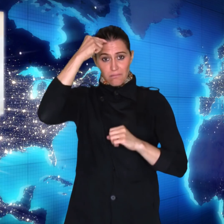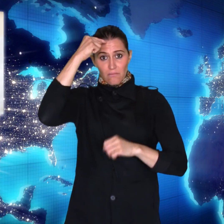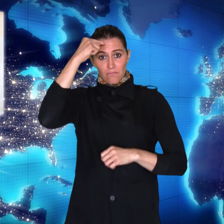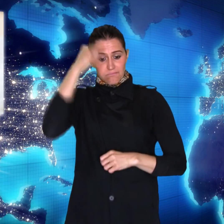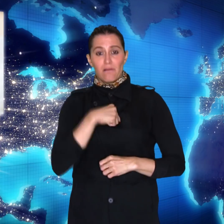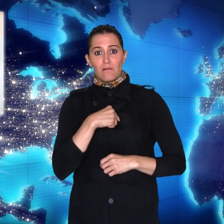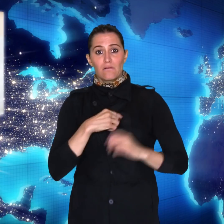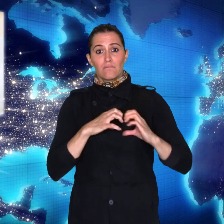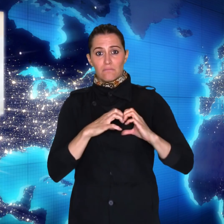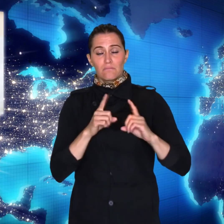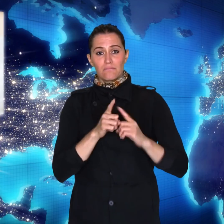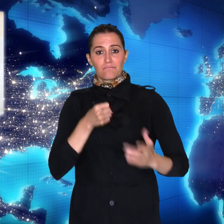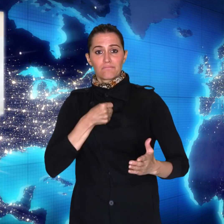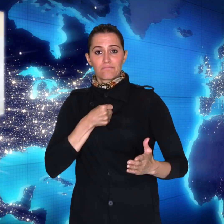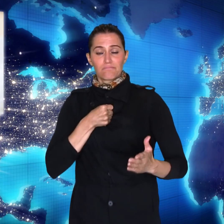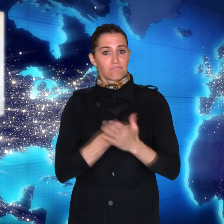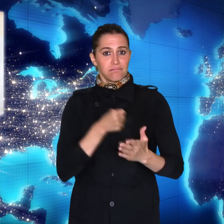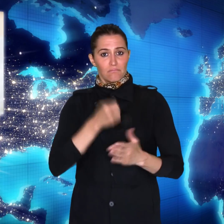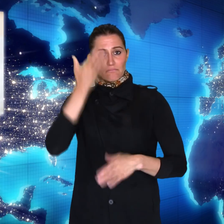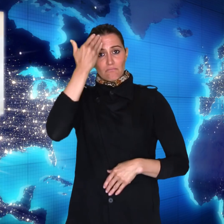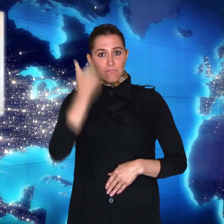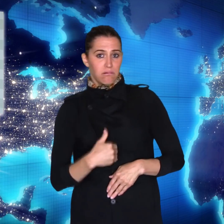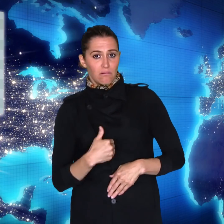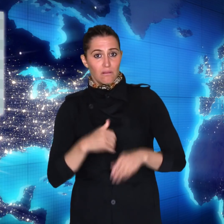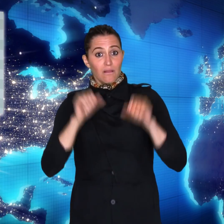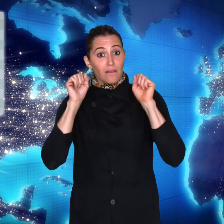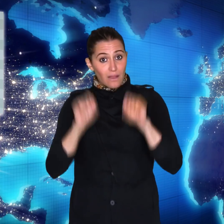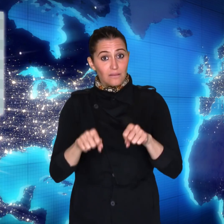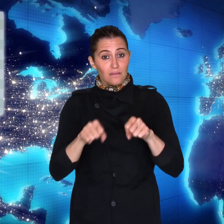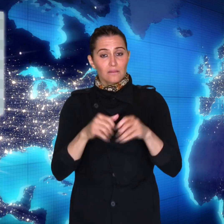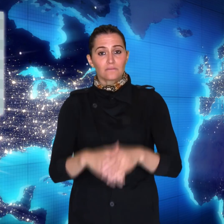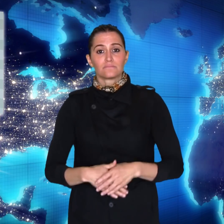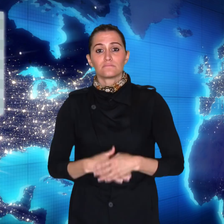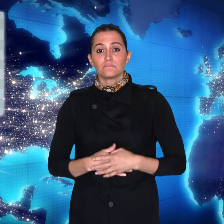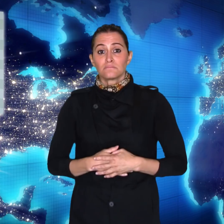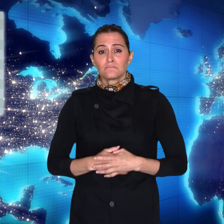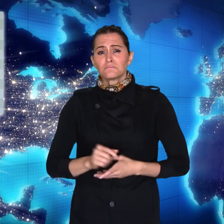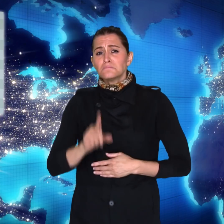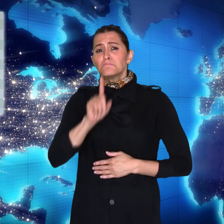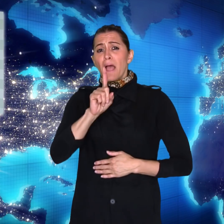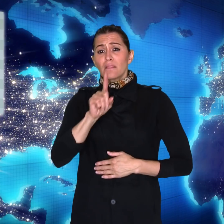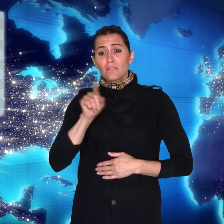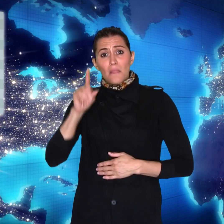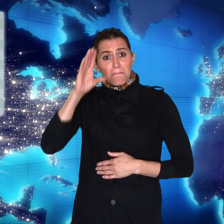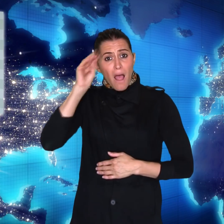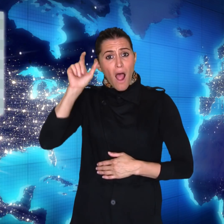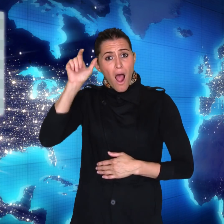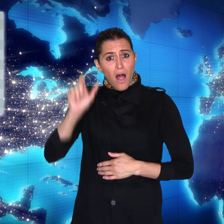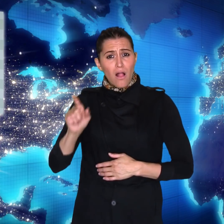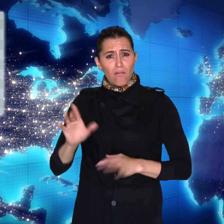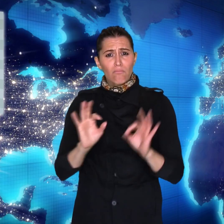The man who sought help,